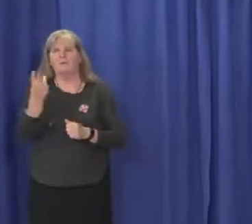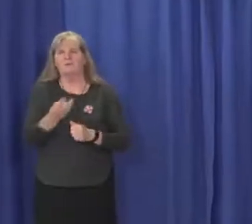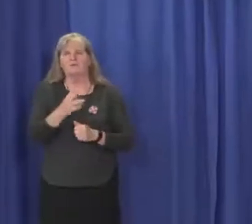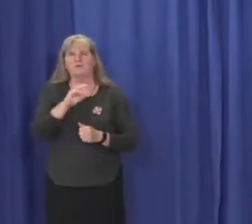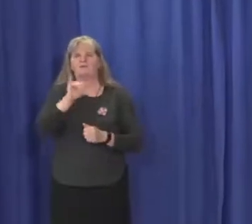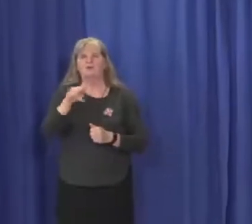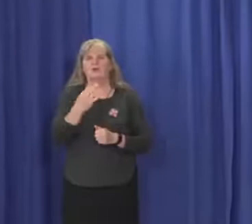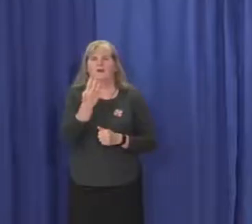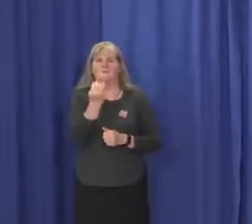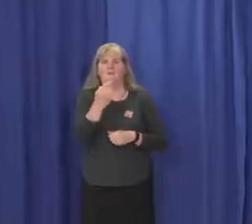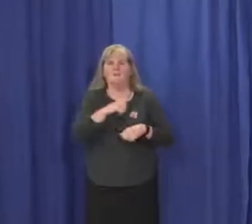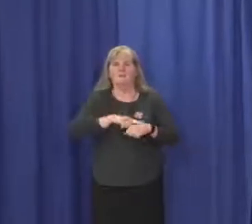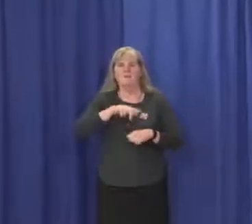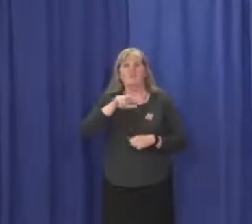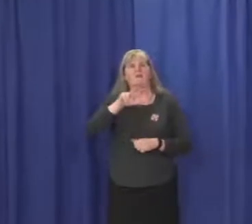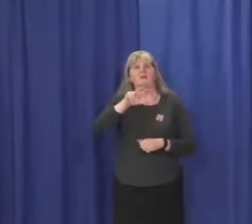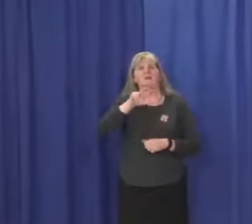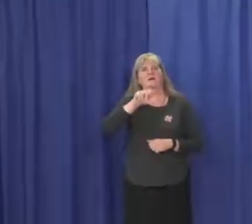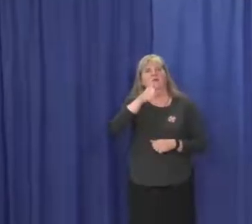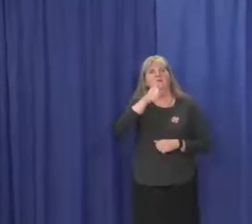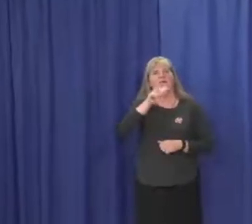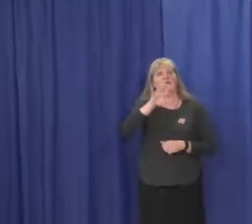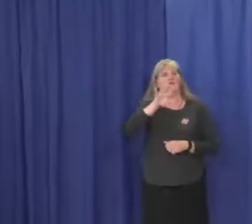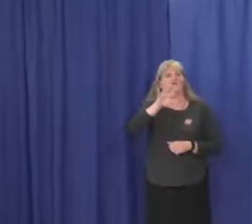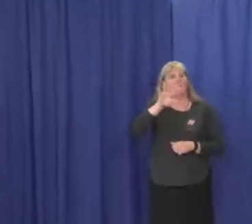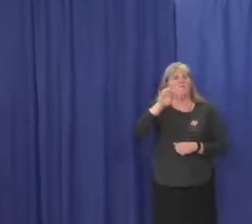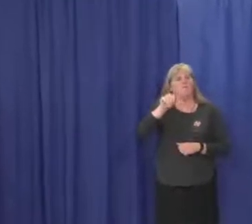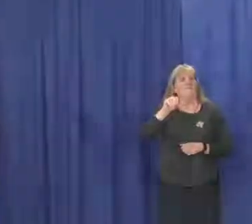place on Wednesday July 14th at 10:30 AM.